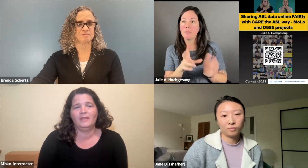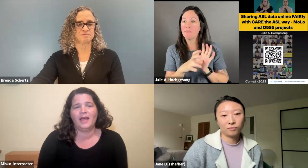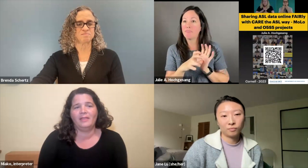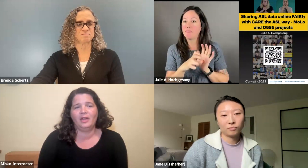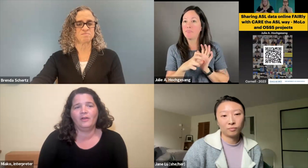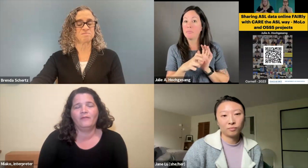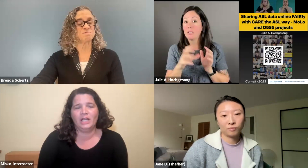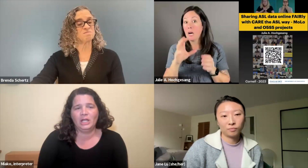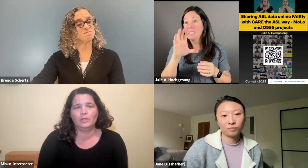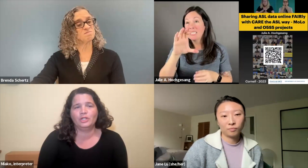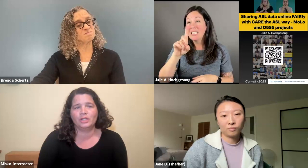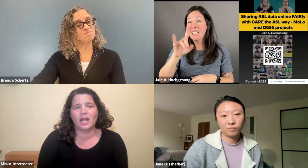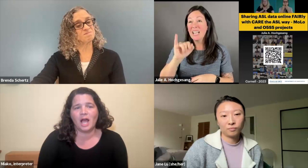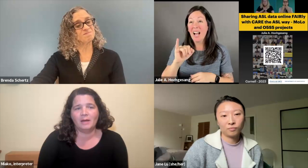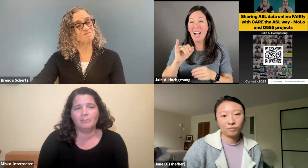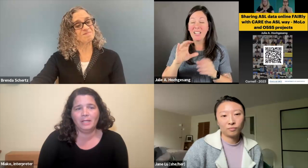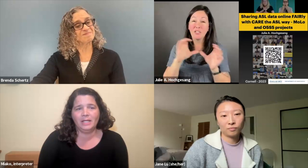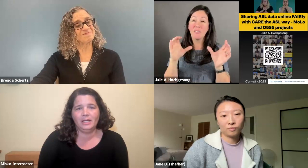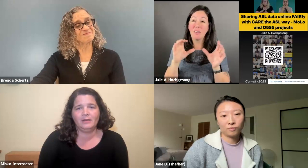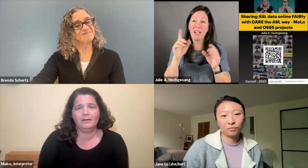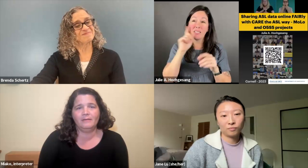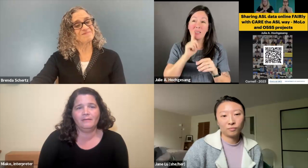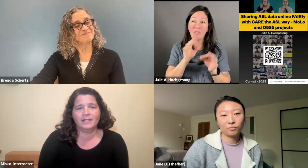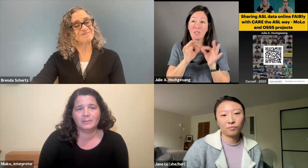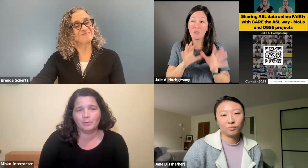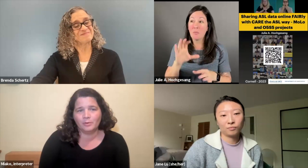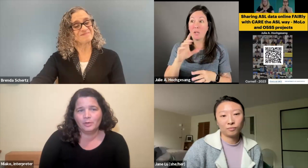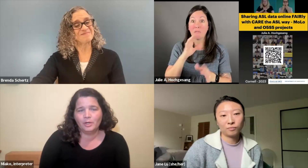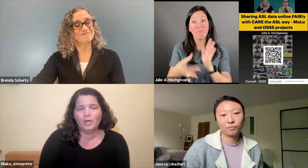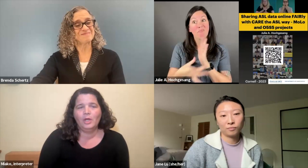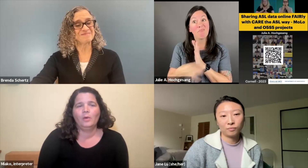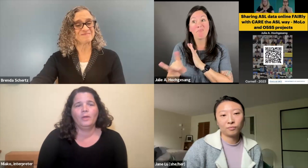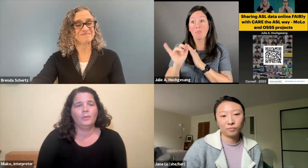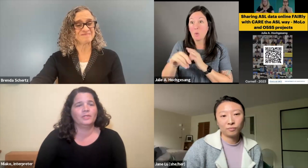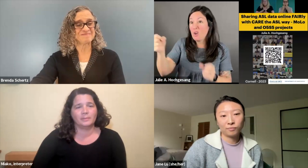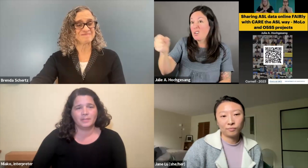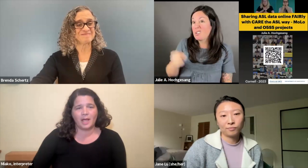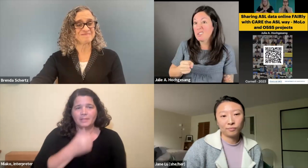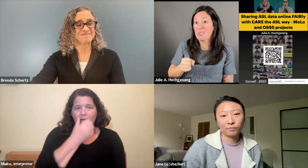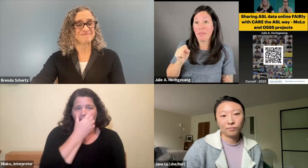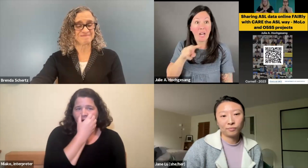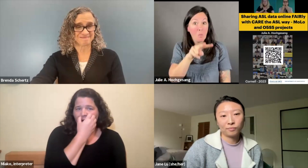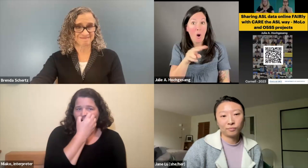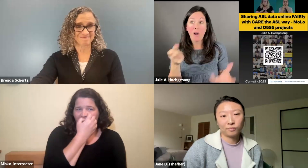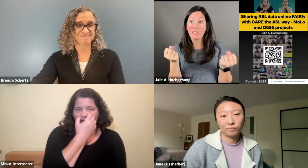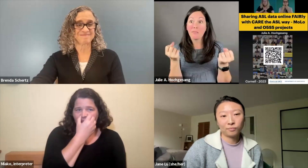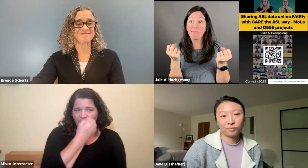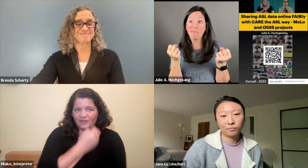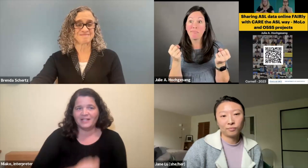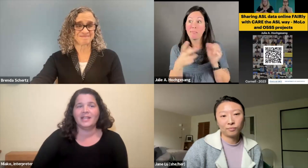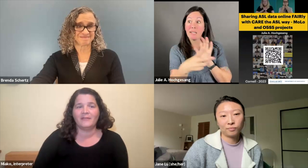that their video should not be visible we will sometimes hire a certified deaf